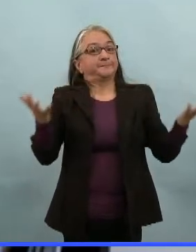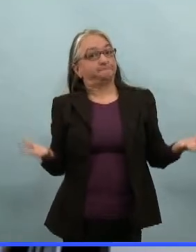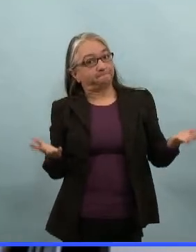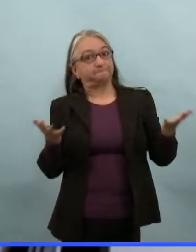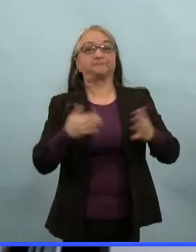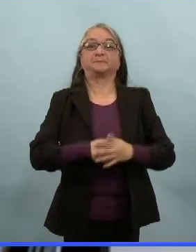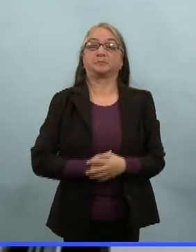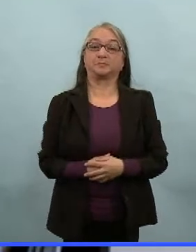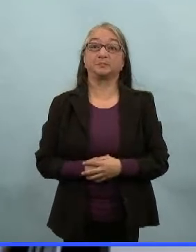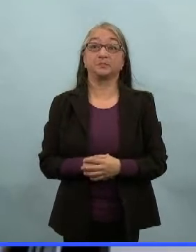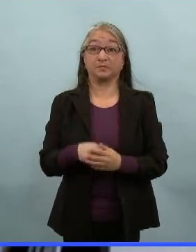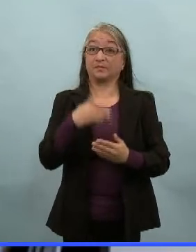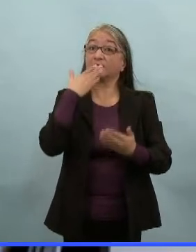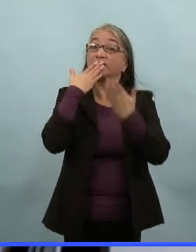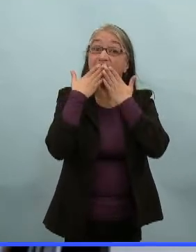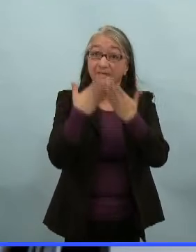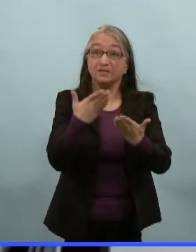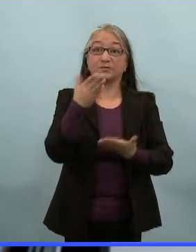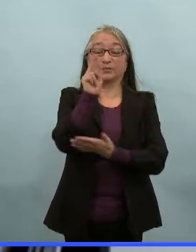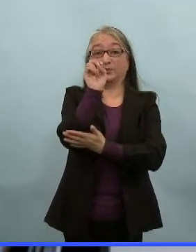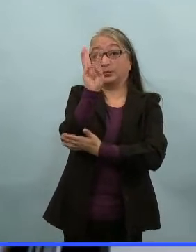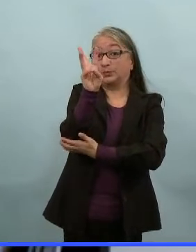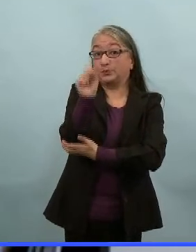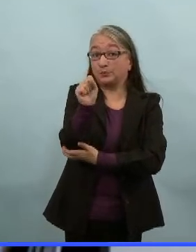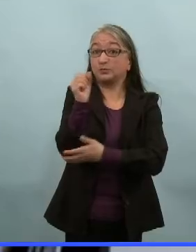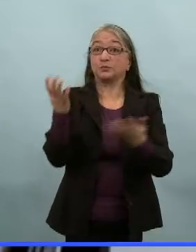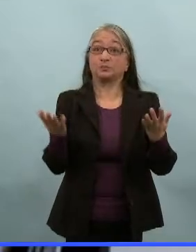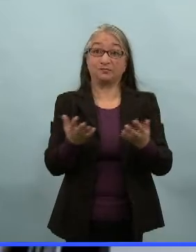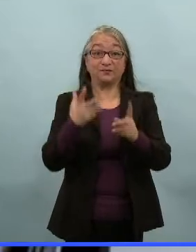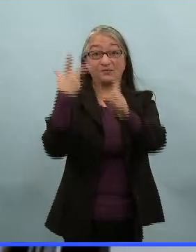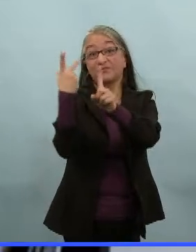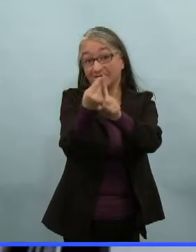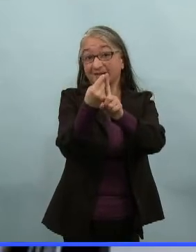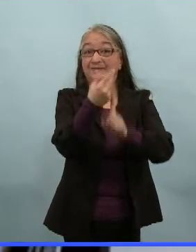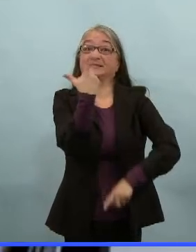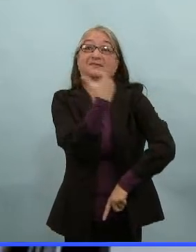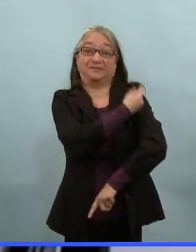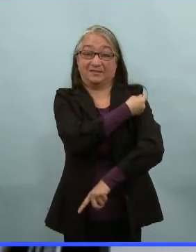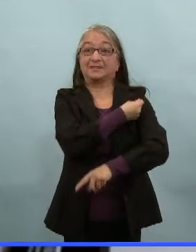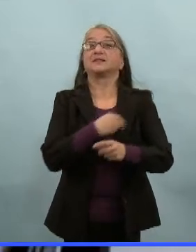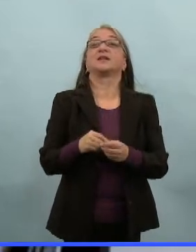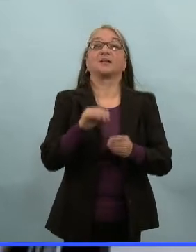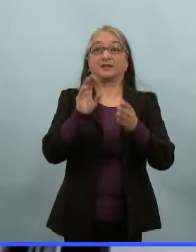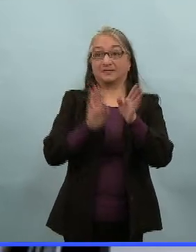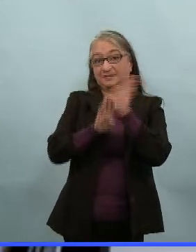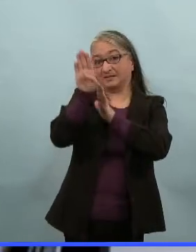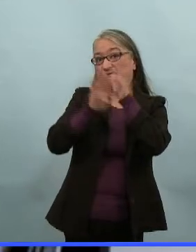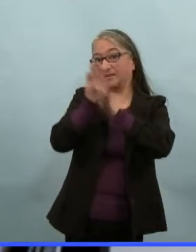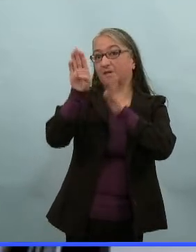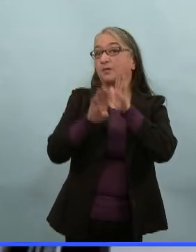that the vaccine companies are working on omicron specific versions of the vaccine and there will